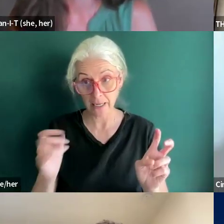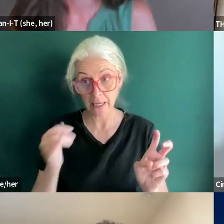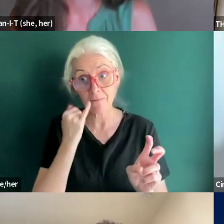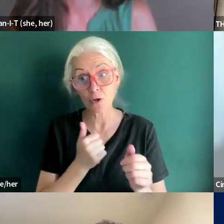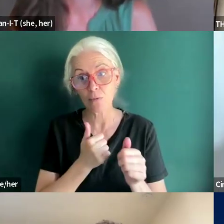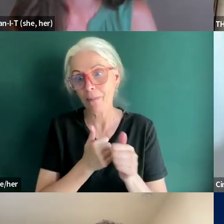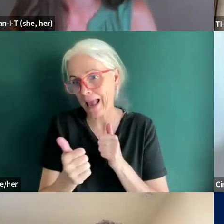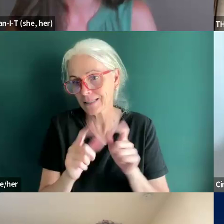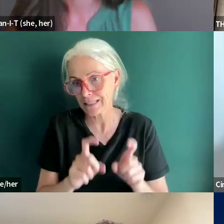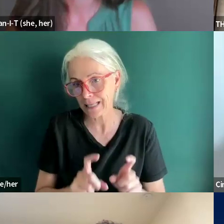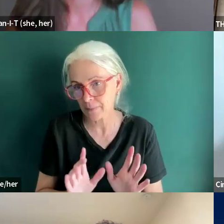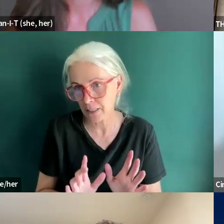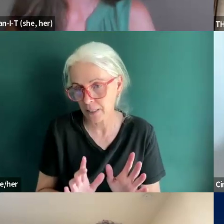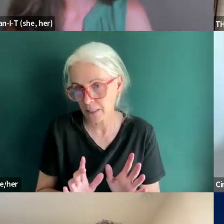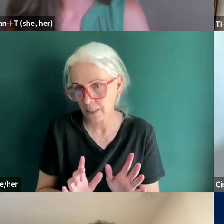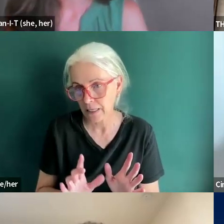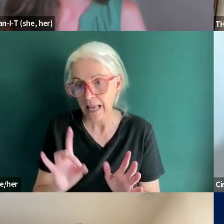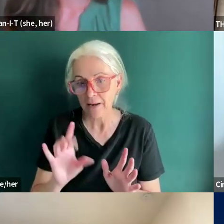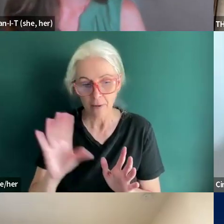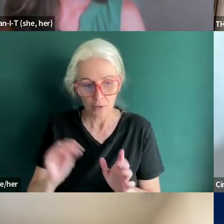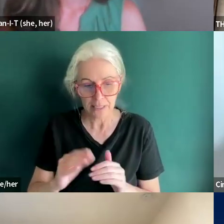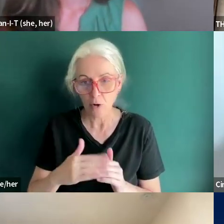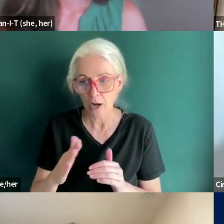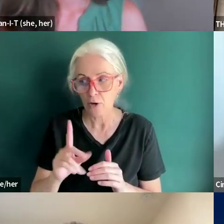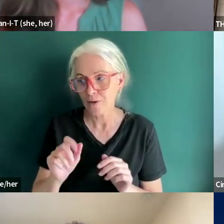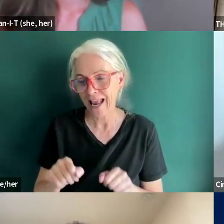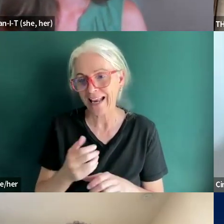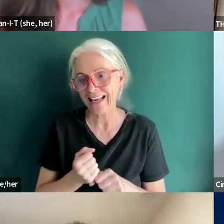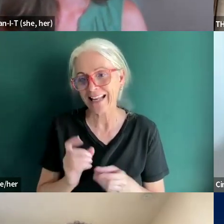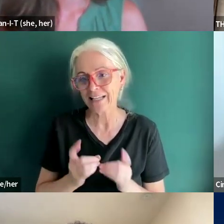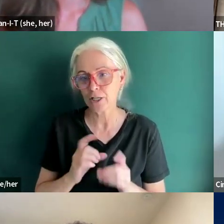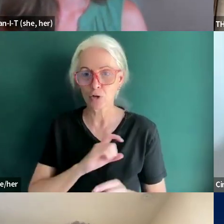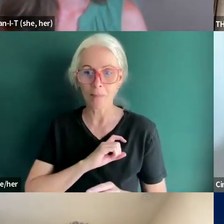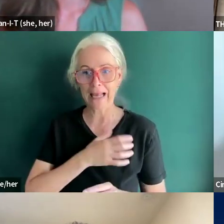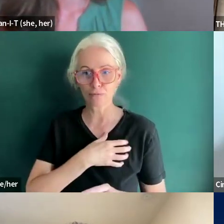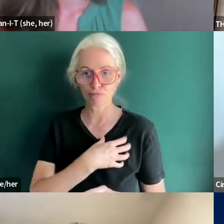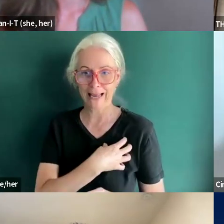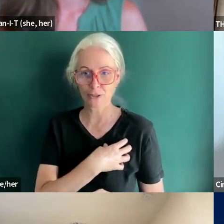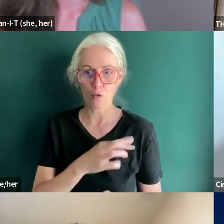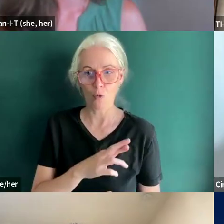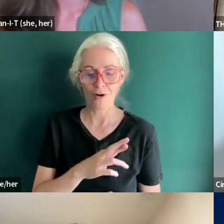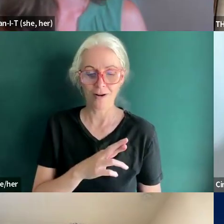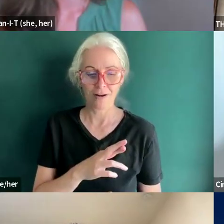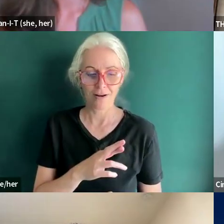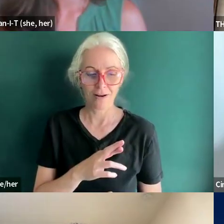the assessment at 85% or higher, then you can get a digital badge, or and if it's proctored,